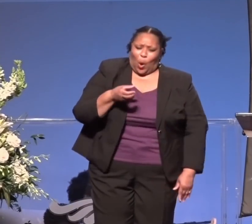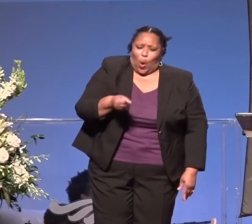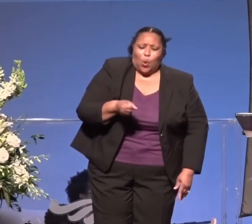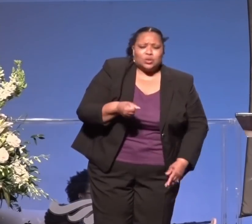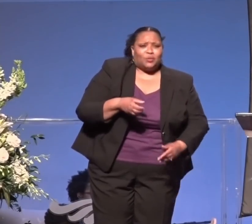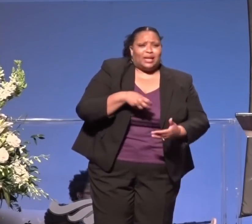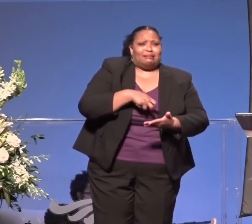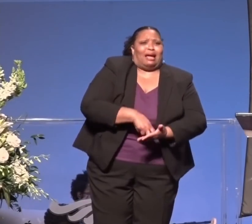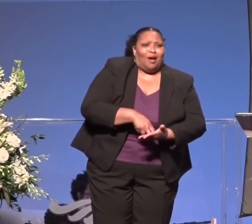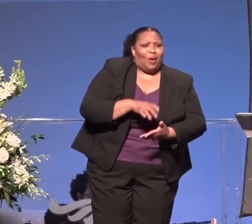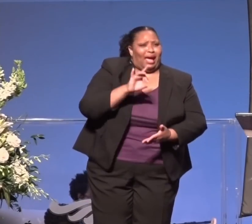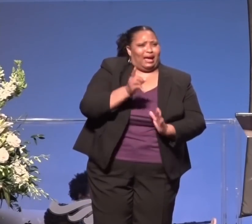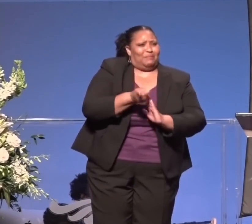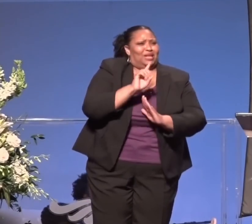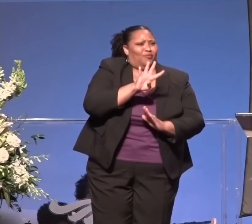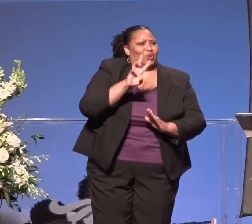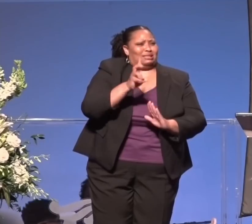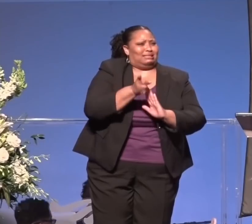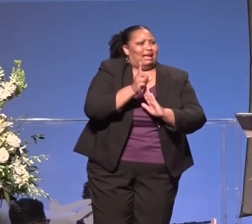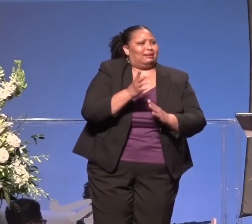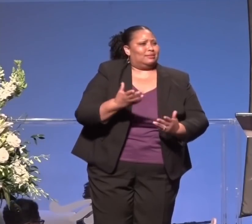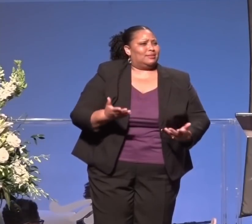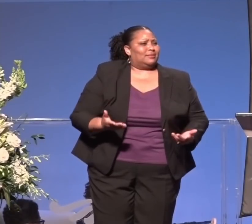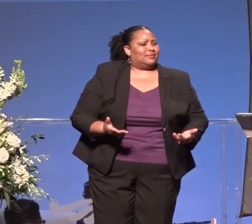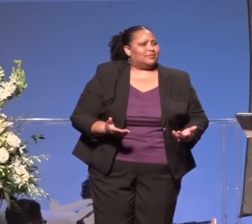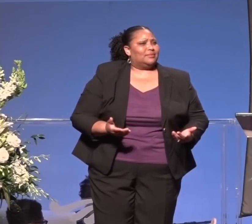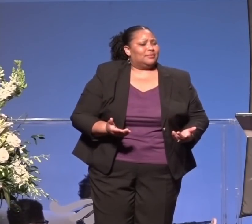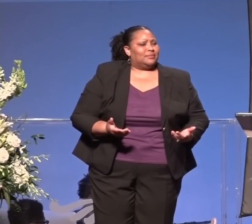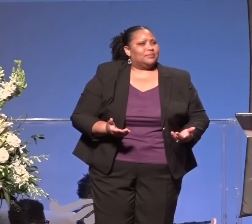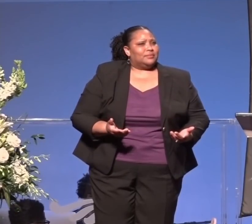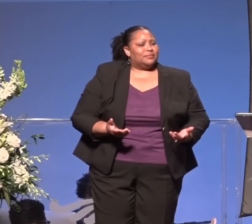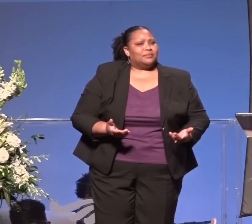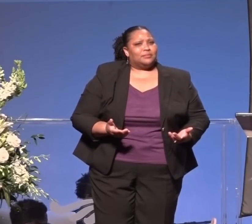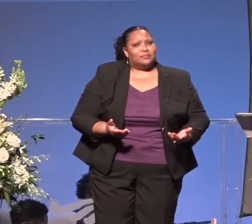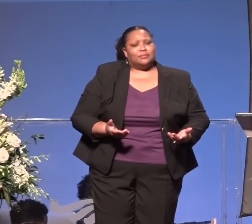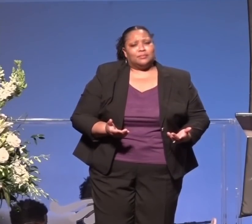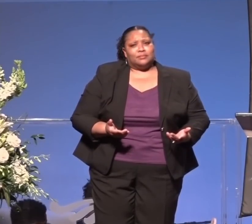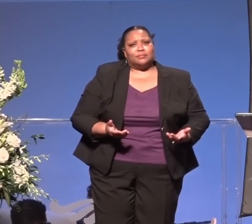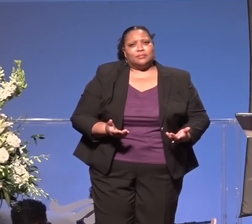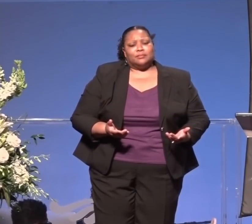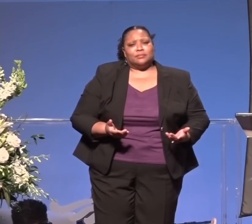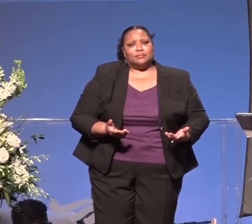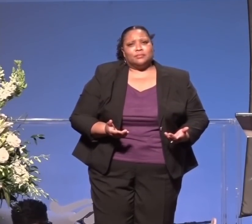BUT WE HAVE ENOUGH RIGHT NOW TO PROSECUTE POLICEMEN THAT HOLD SOMEBODY DOWN EIGHT MINUTES AND